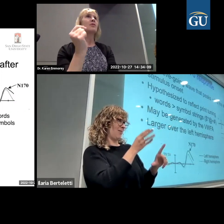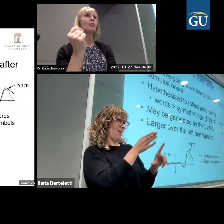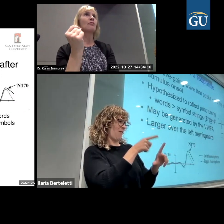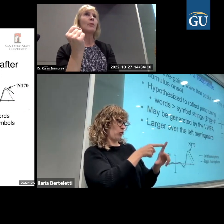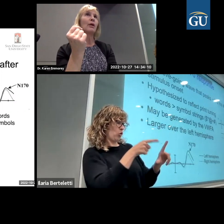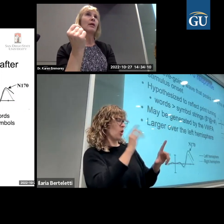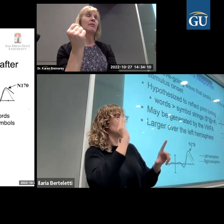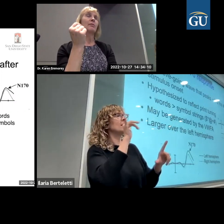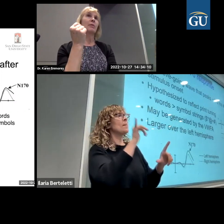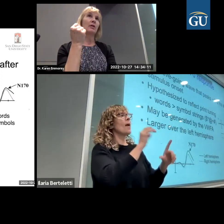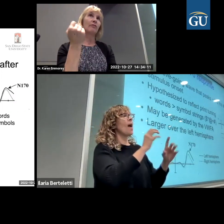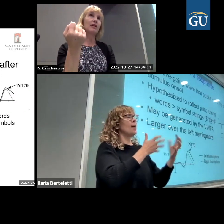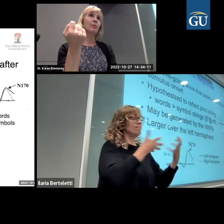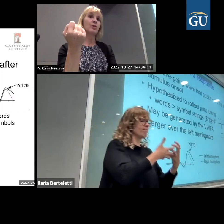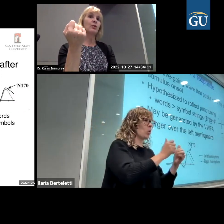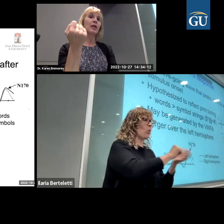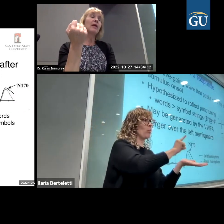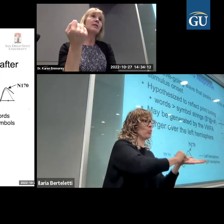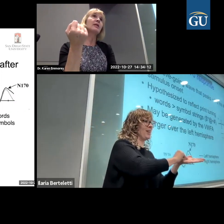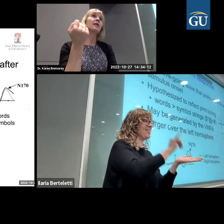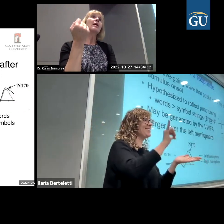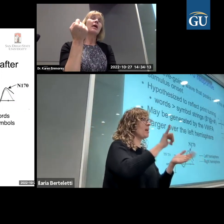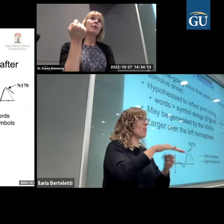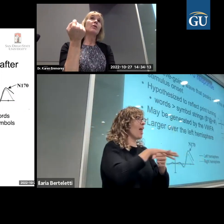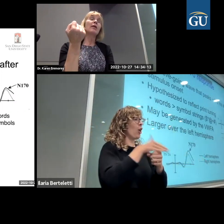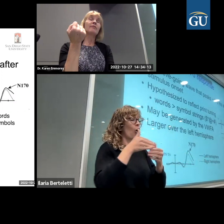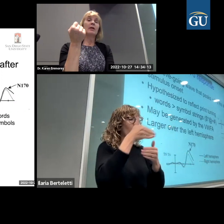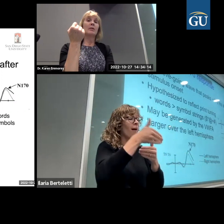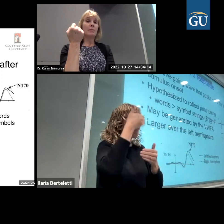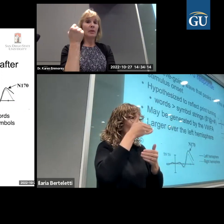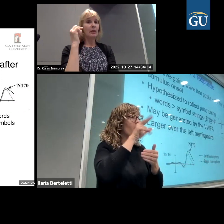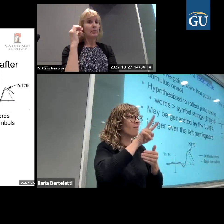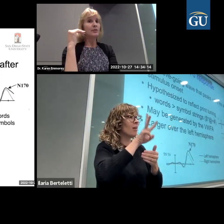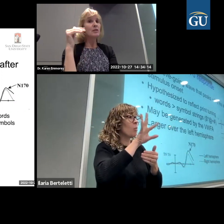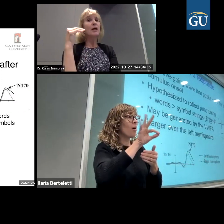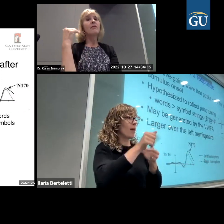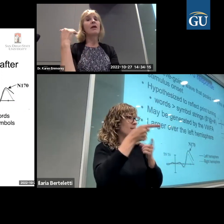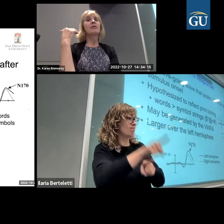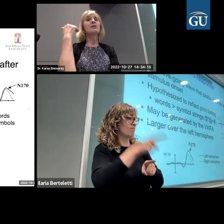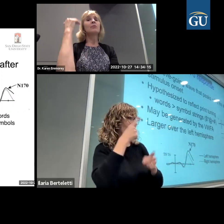In particular, you see a stronger response to words than to things like symbol strings,